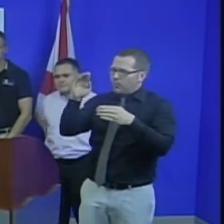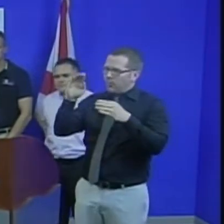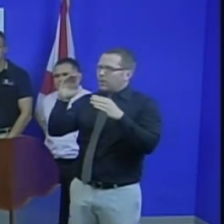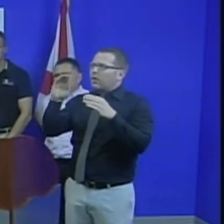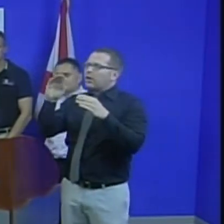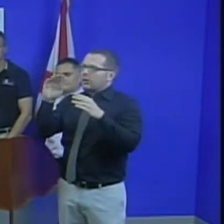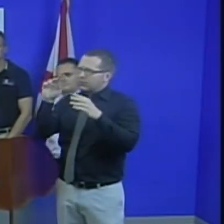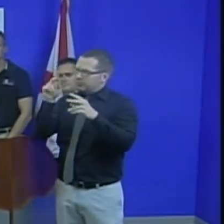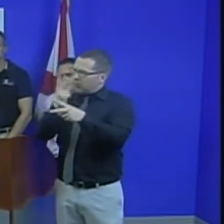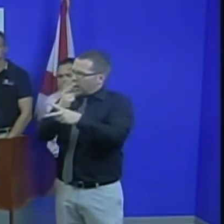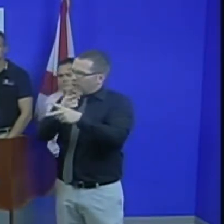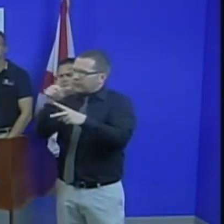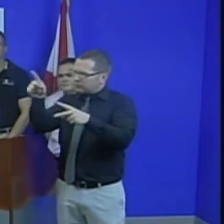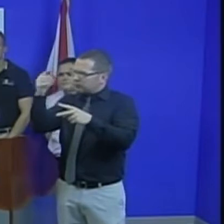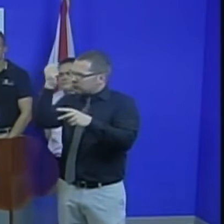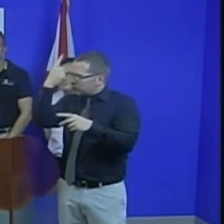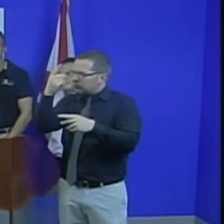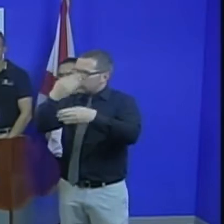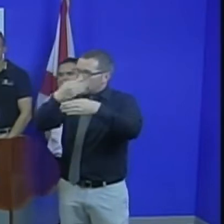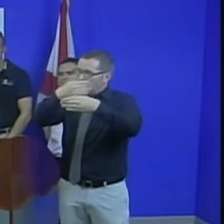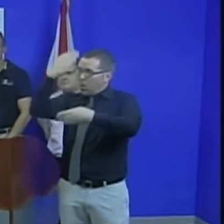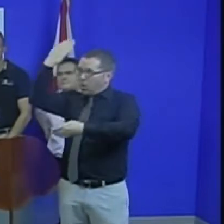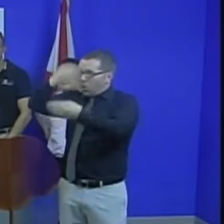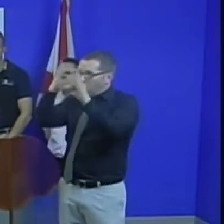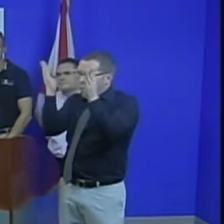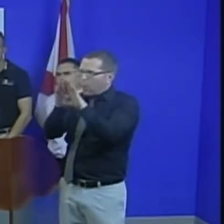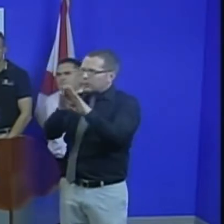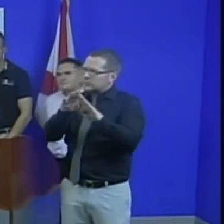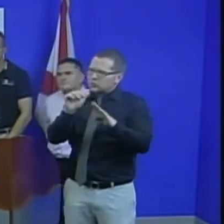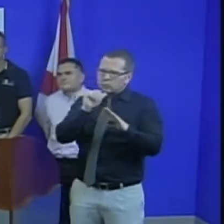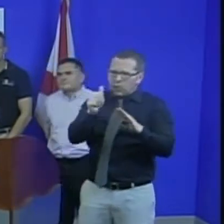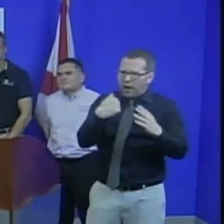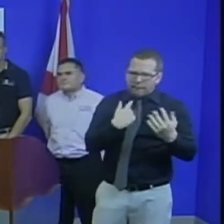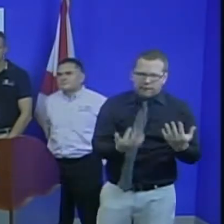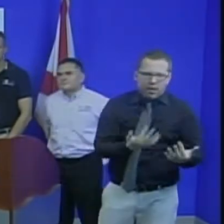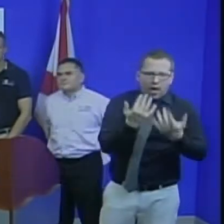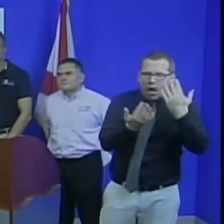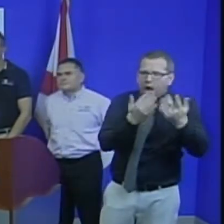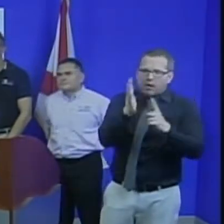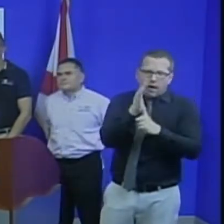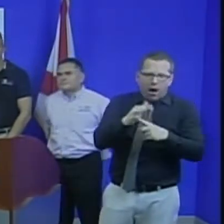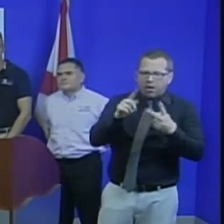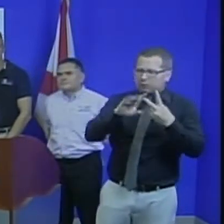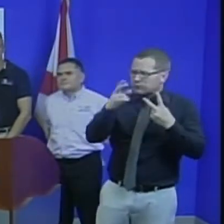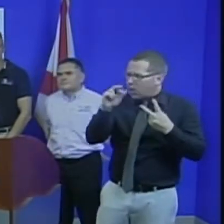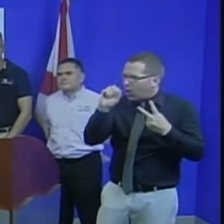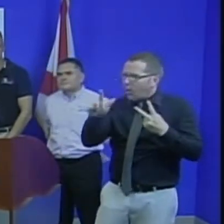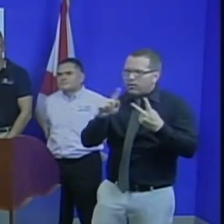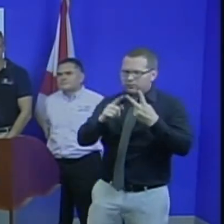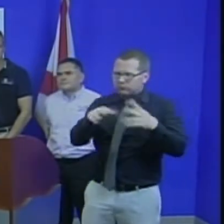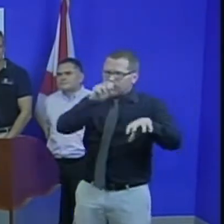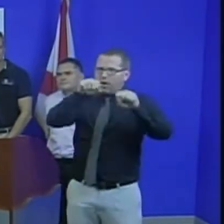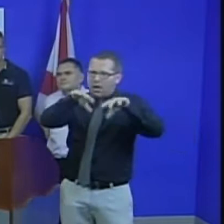SAME SITUATION. SO IF YOU ARE USING ANY OF THESE DEVICES IT'S CRITICAL YOU HAVE